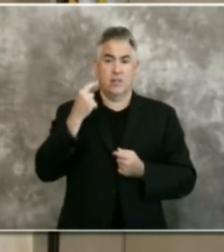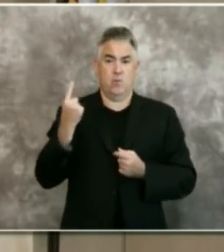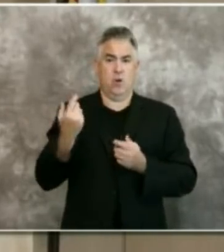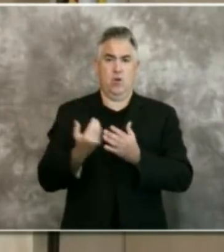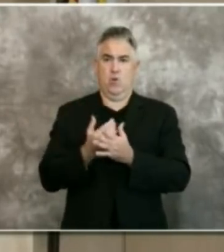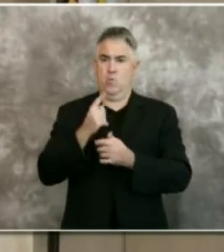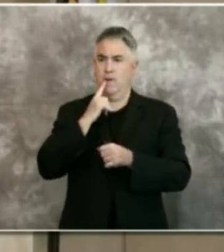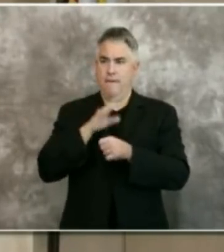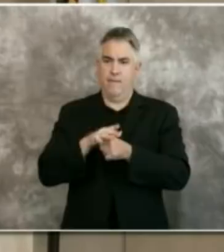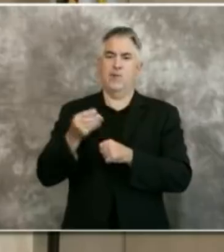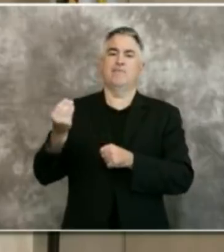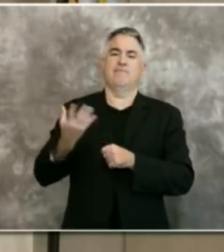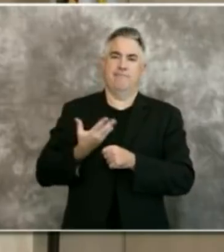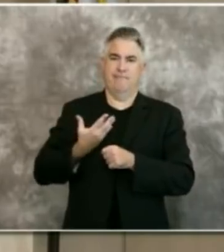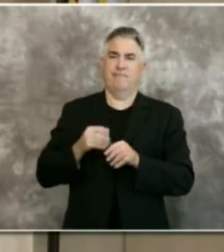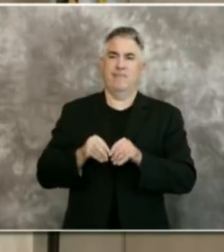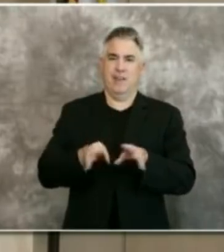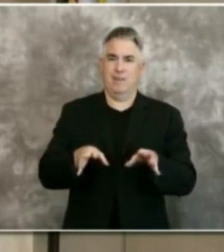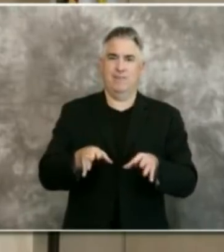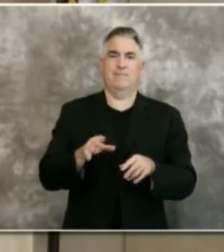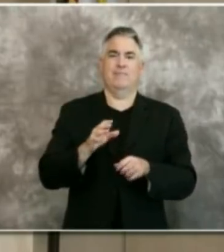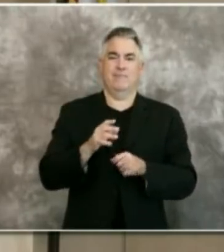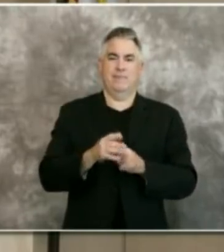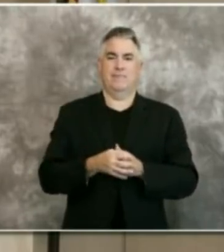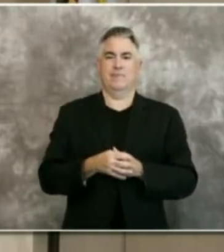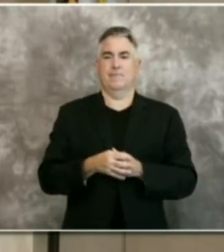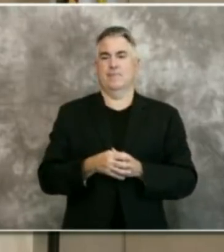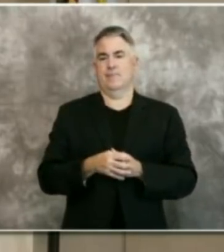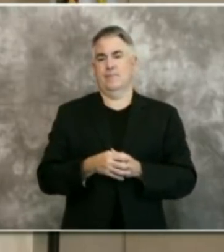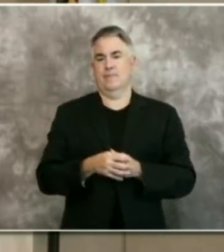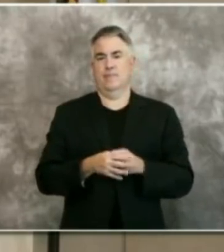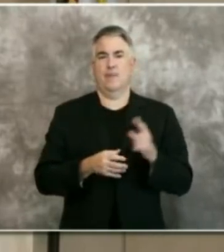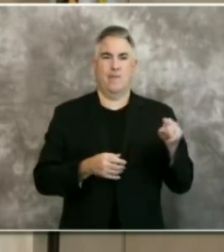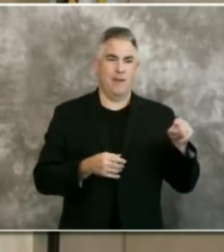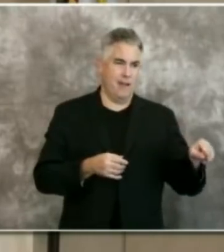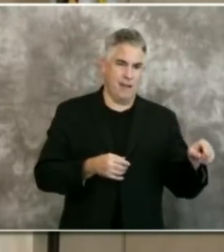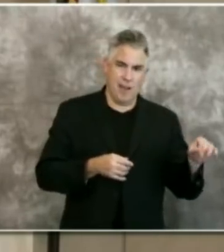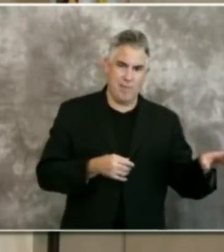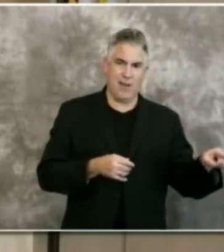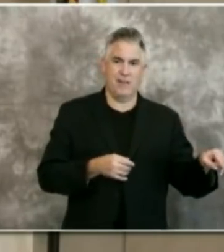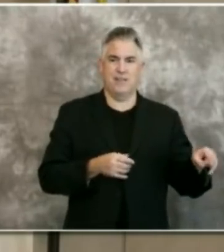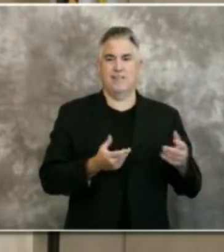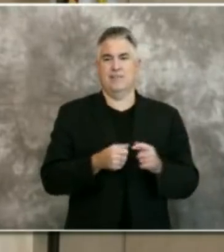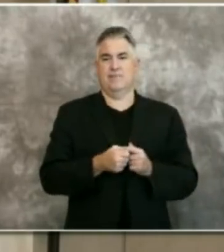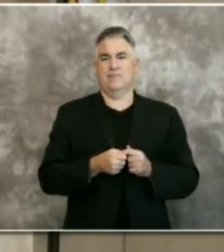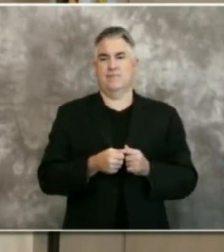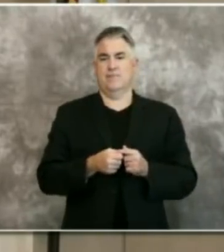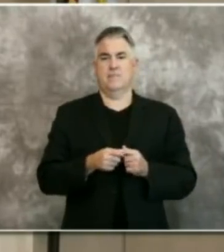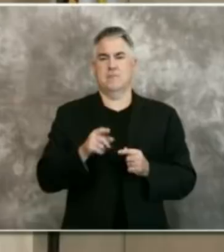ACTIVE OUTBREAKS. SINCE YESTERDAY WE'VE HAD ONE NEW